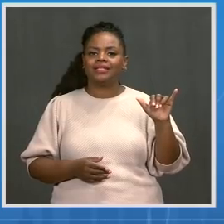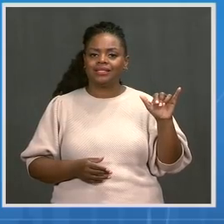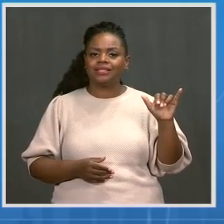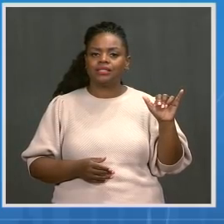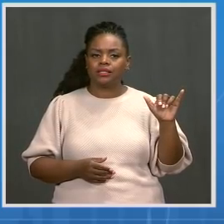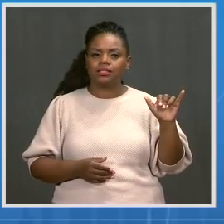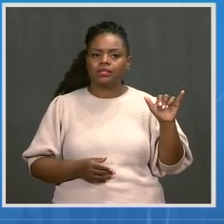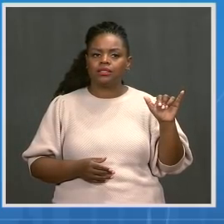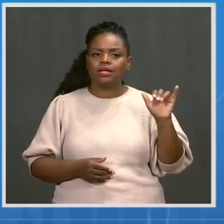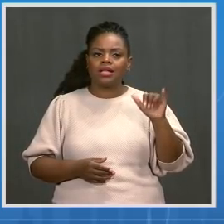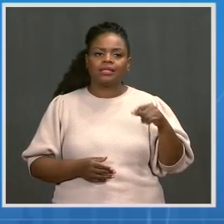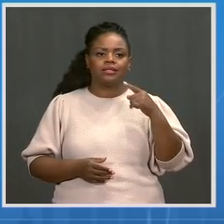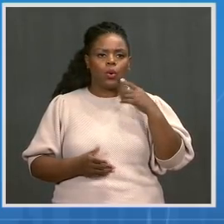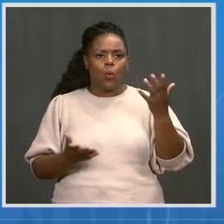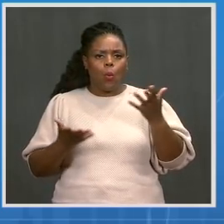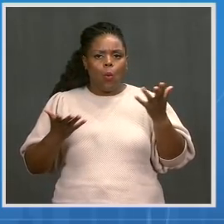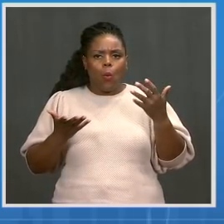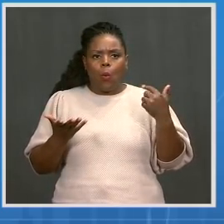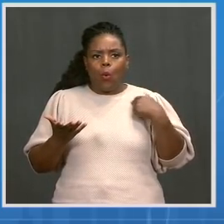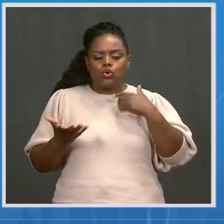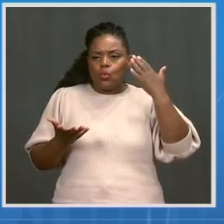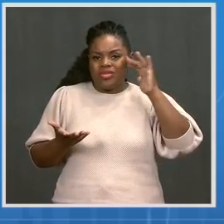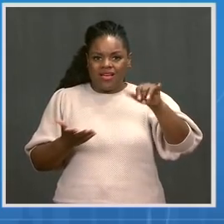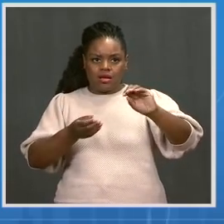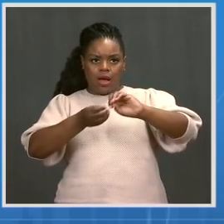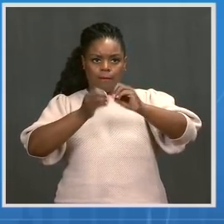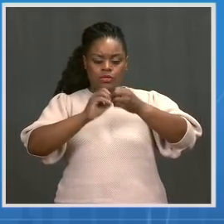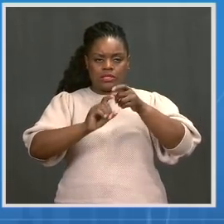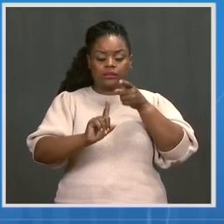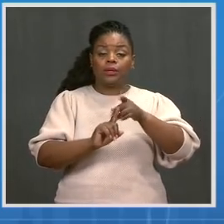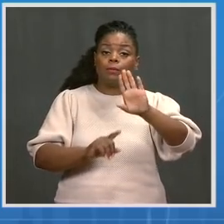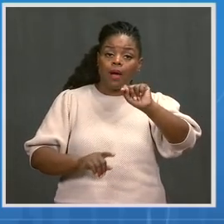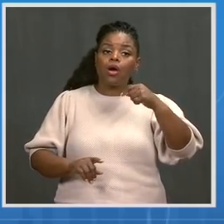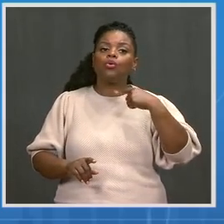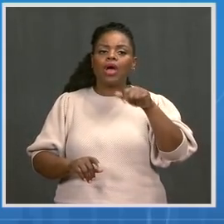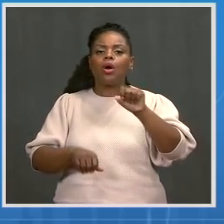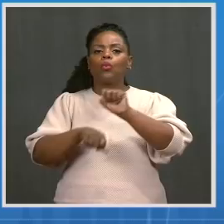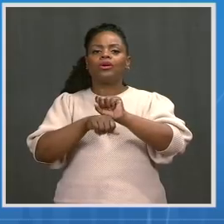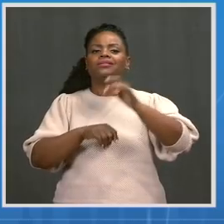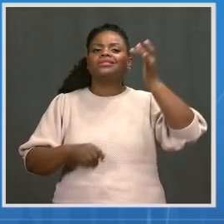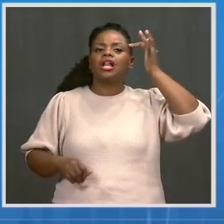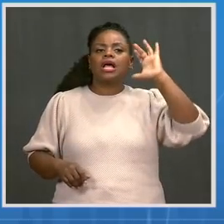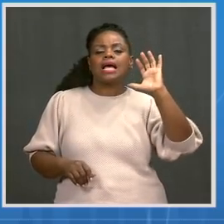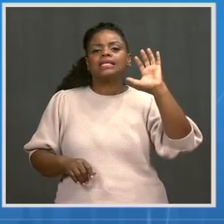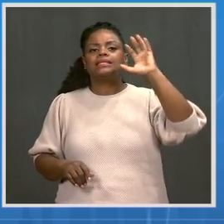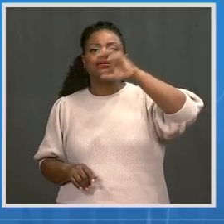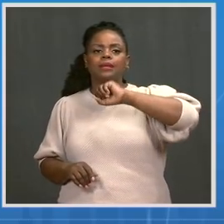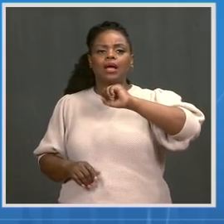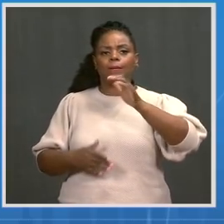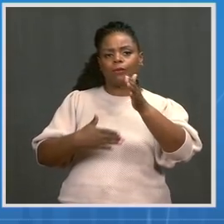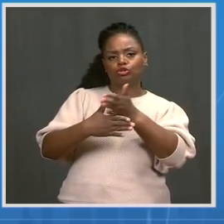but you can make a reasonable intelligent estimate that it's somewhere between 70 and 85 percent."